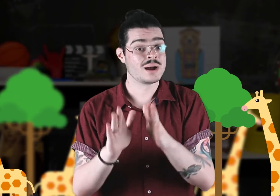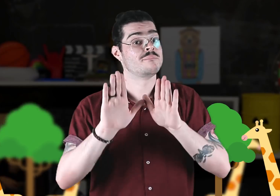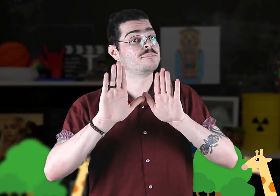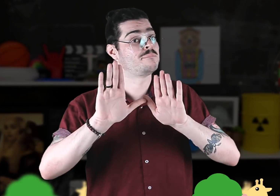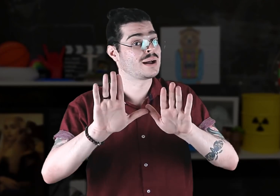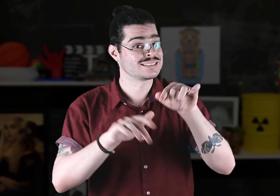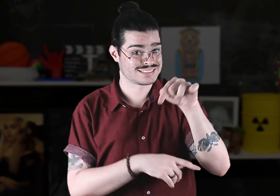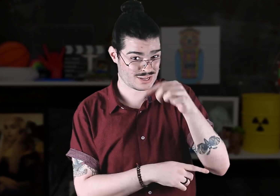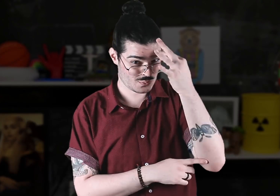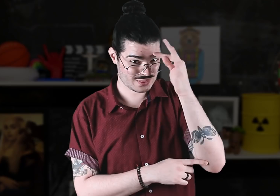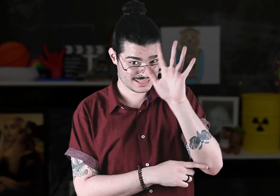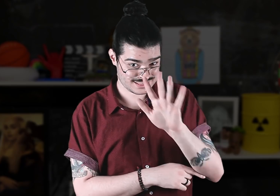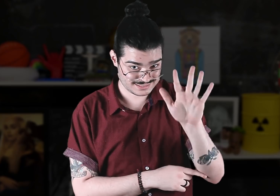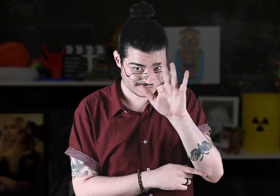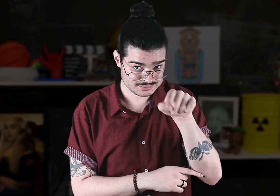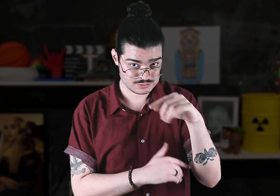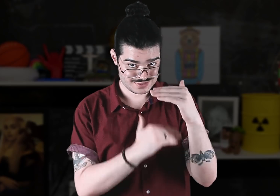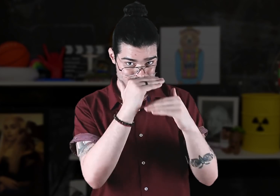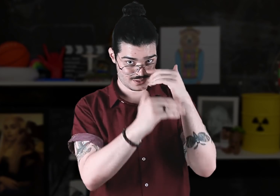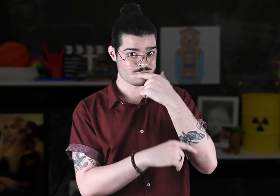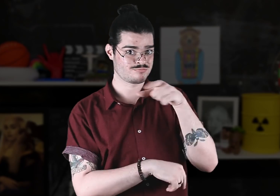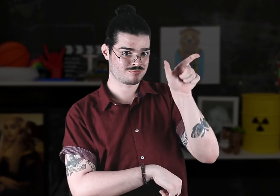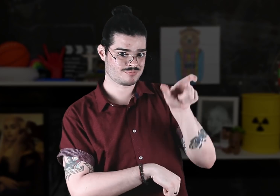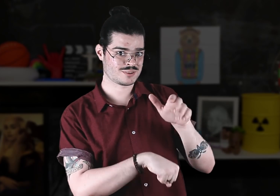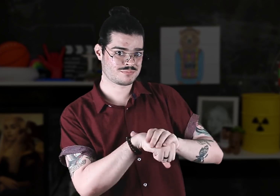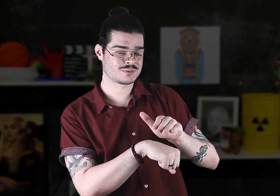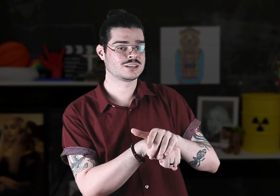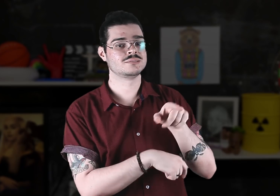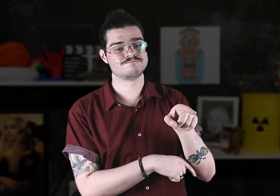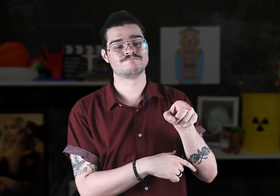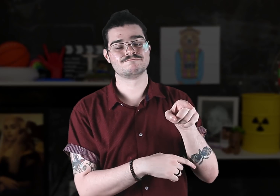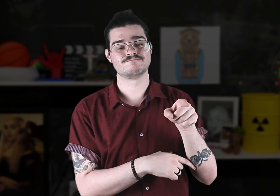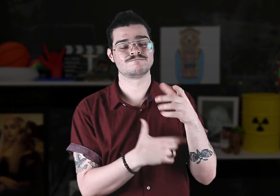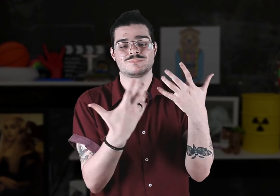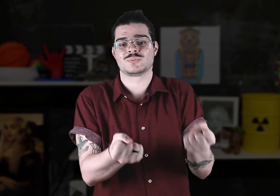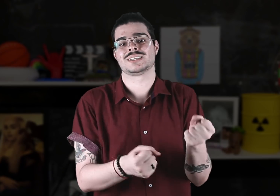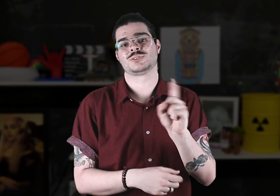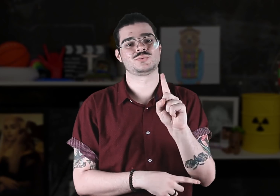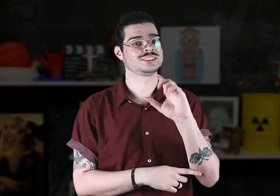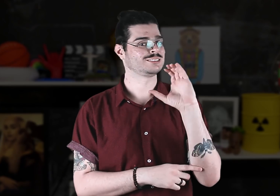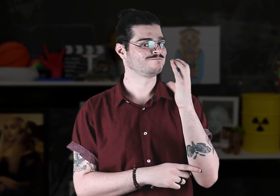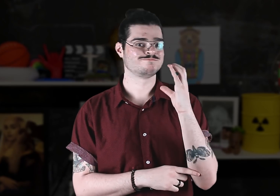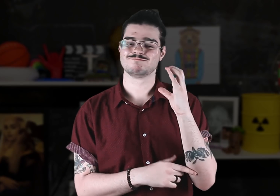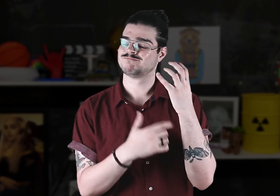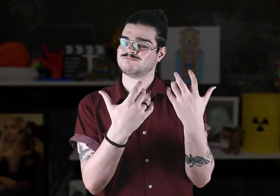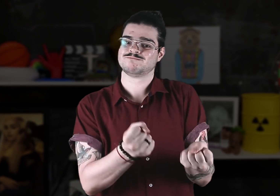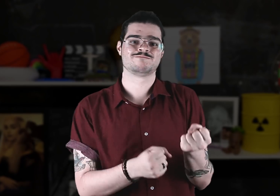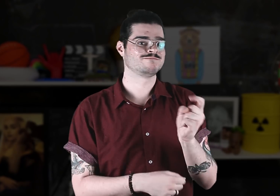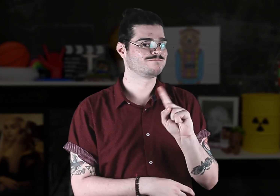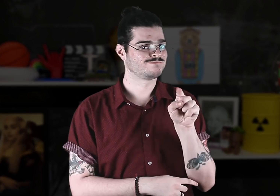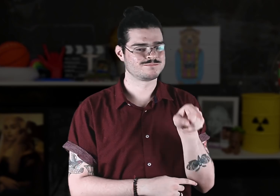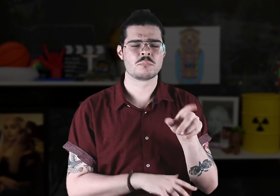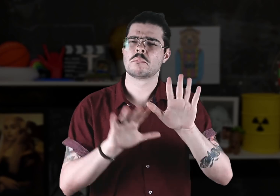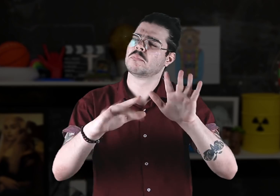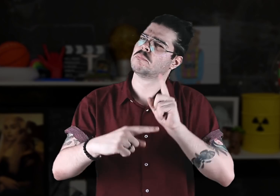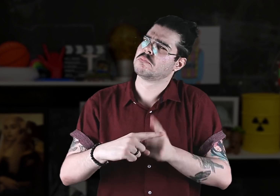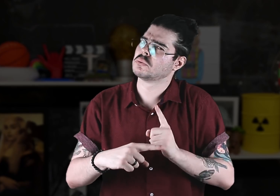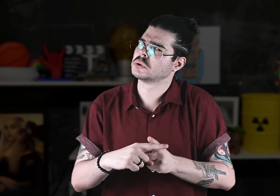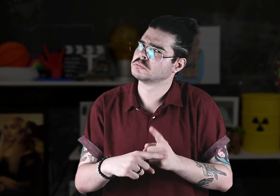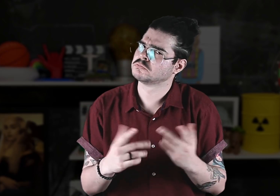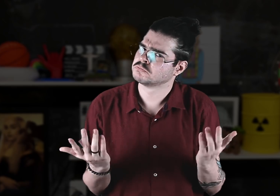but this second theory was not accepted for science, why?